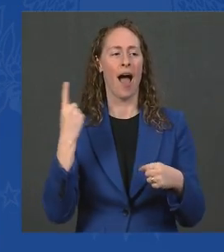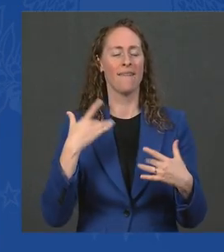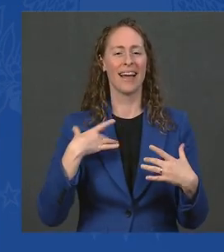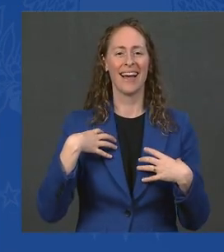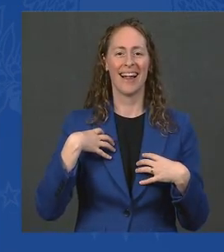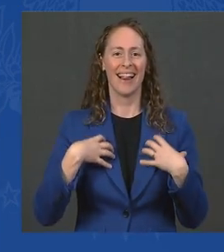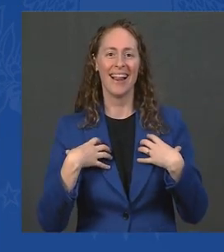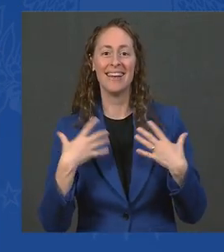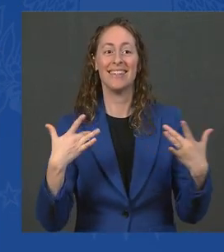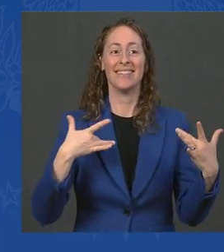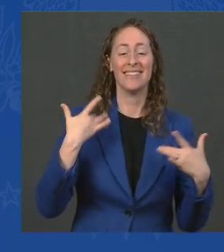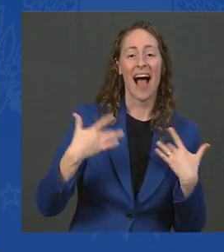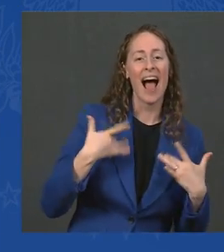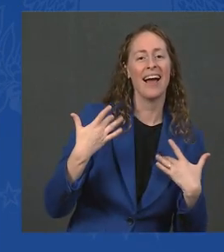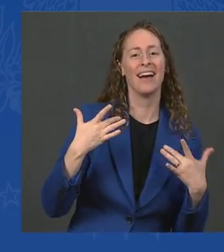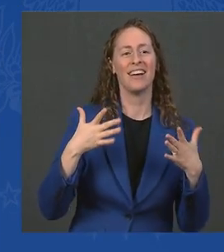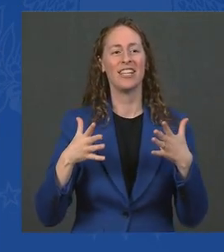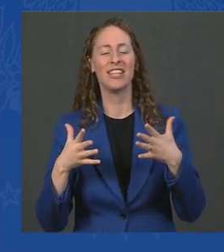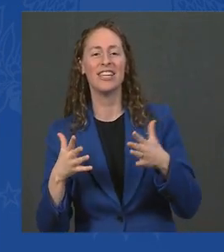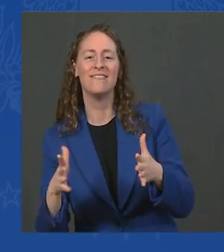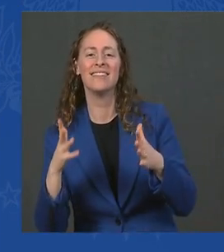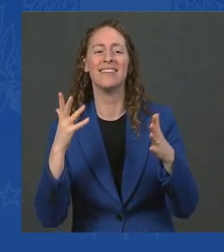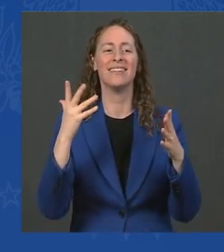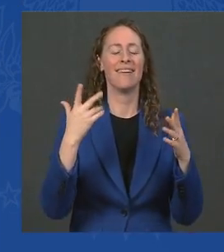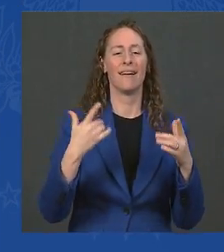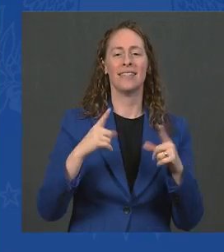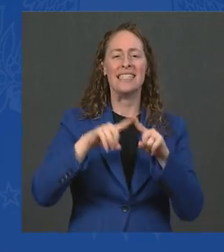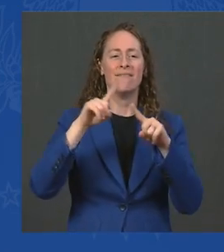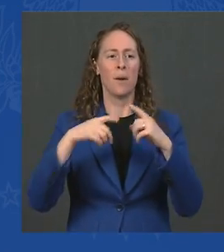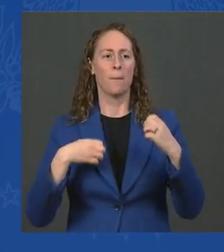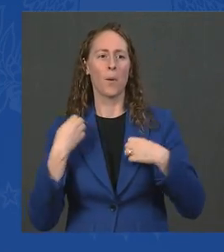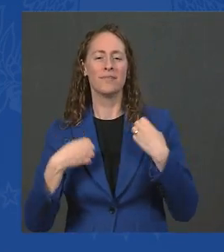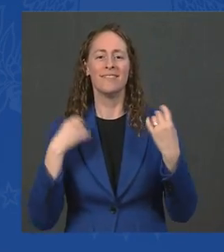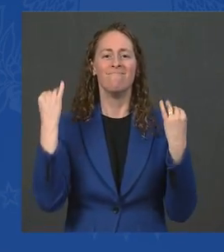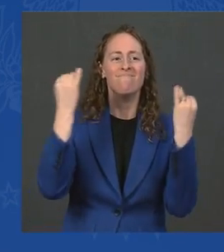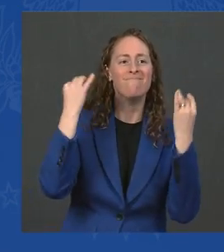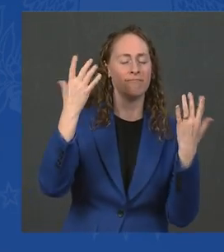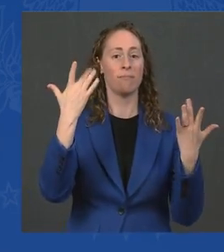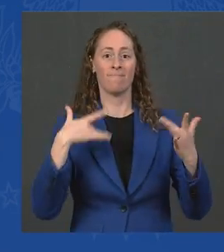All at once we feel the anticipation of new classmates and teachers,